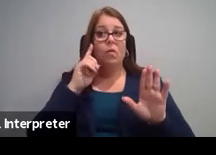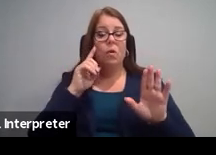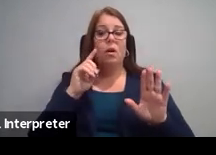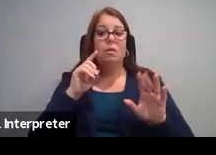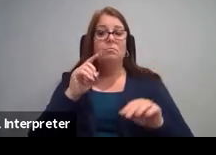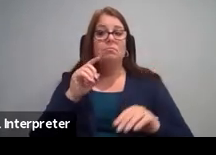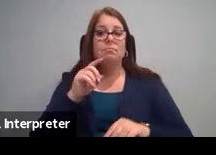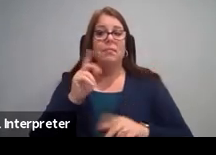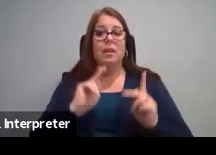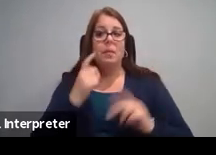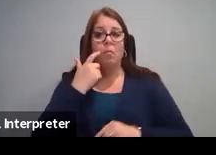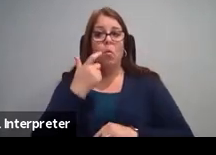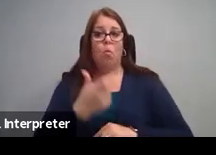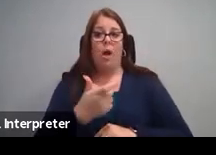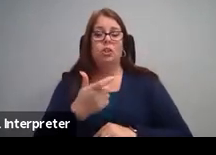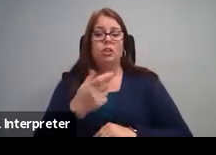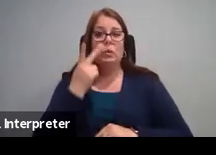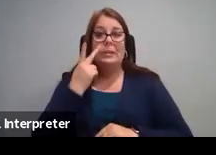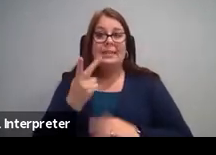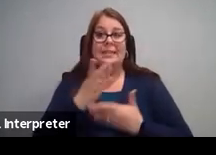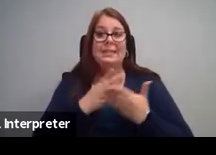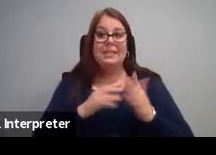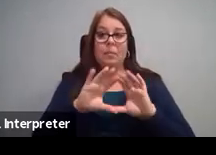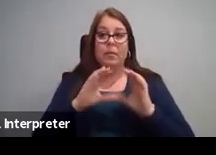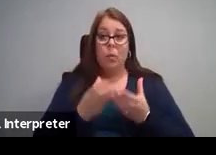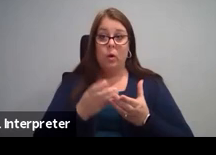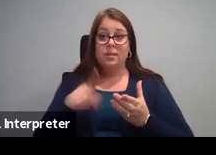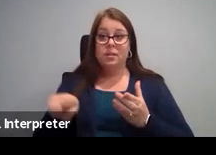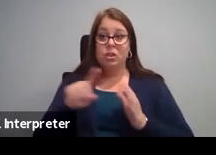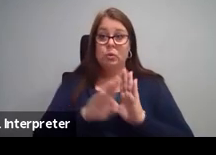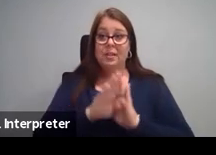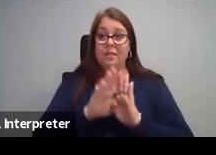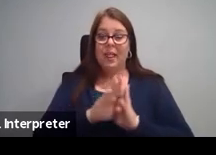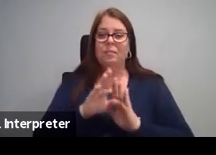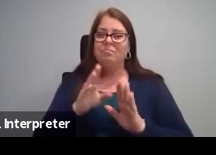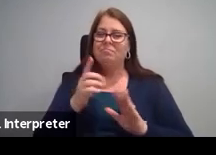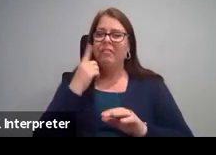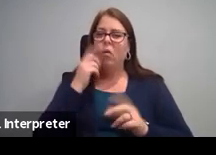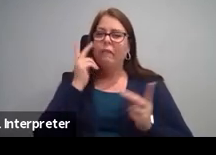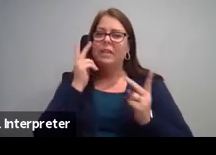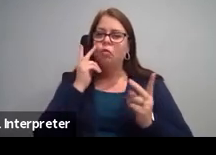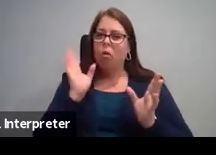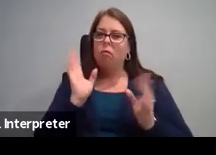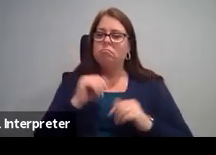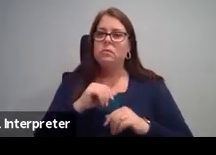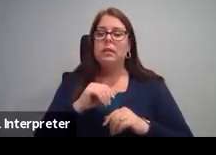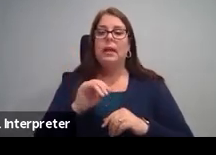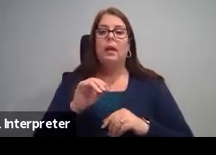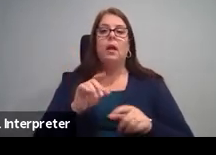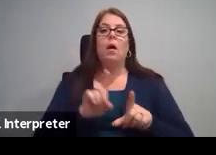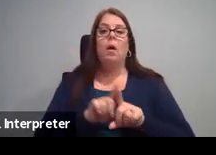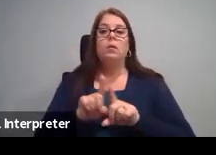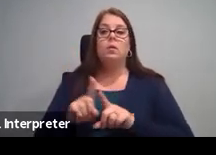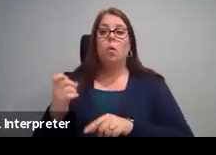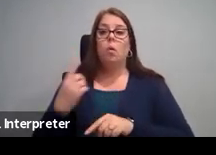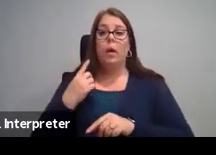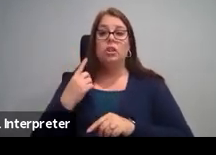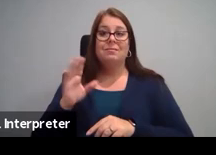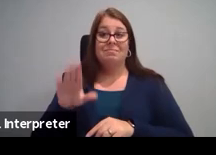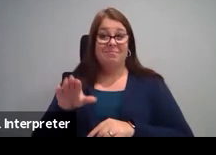Allison frenzel: You know, visual of that. And so they understand. Okay, so it might be. The other thing that came up in a question is if you're not a canvas user. The courses are still actually accessible.